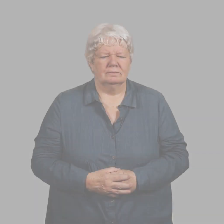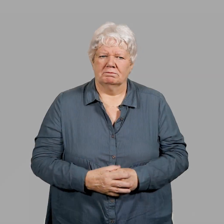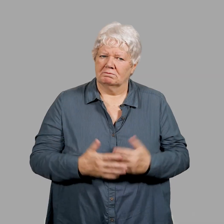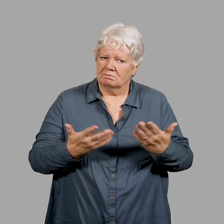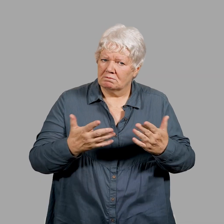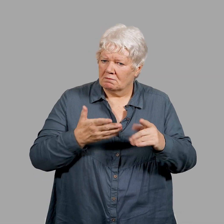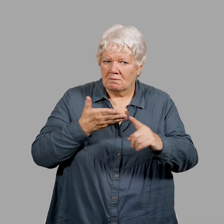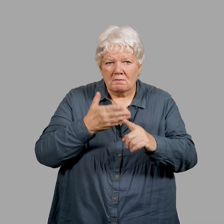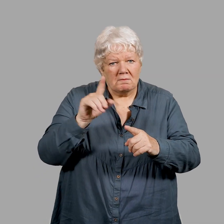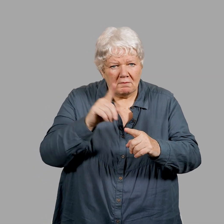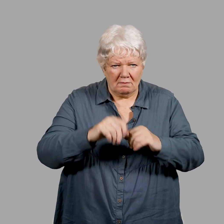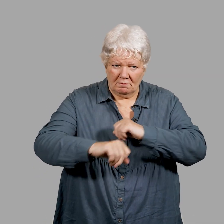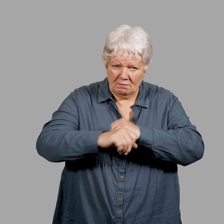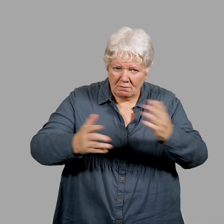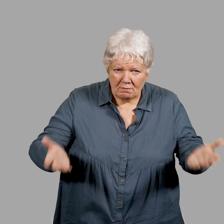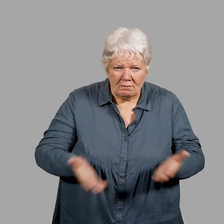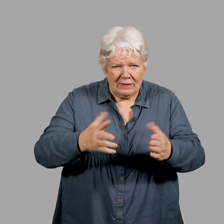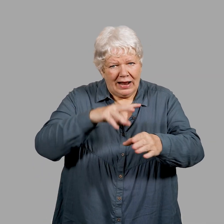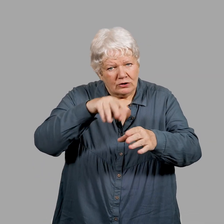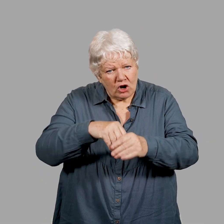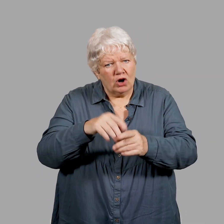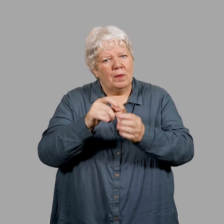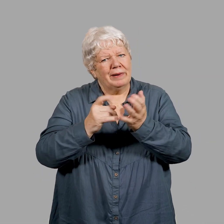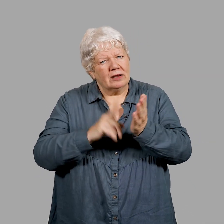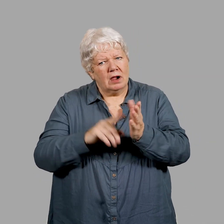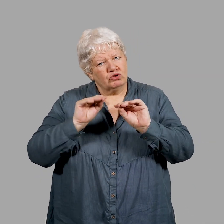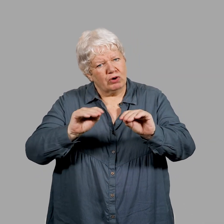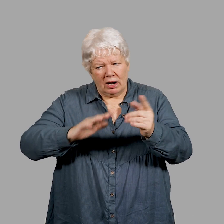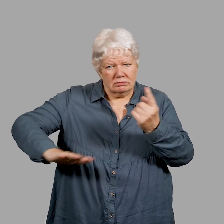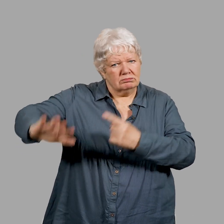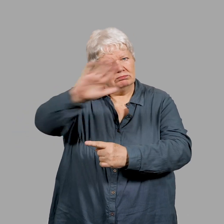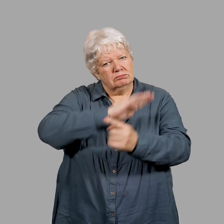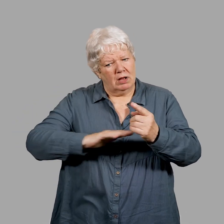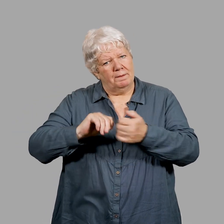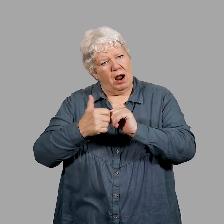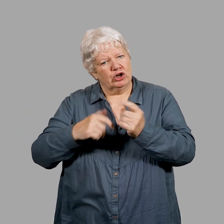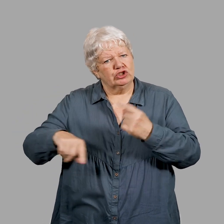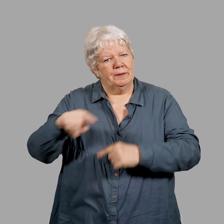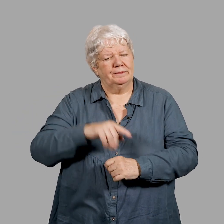Objective: Promote internal BSL training across the partnership.